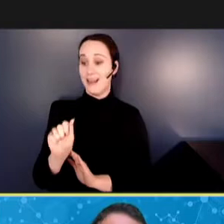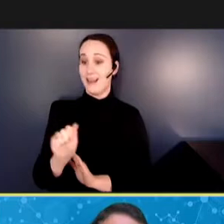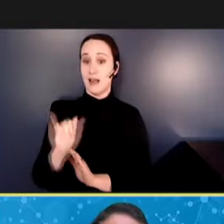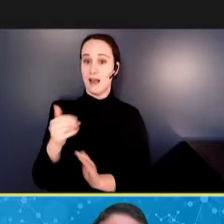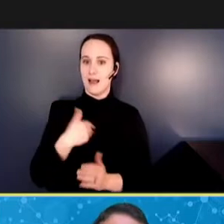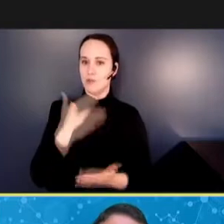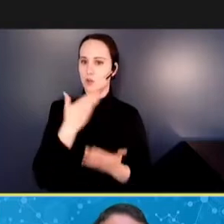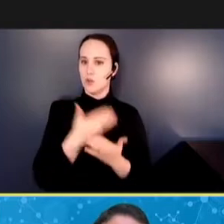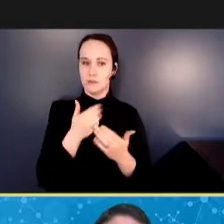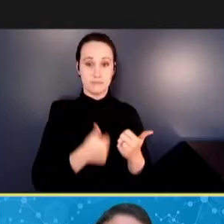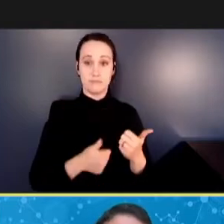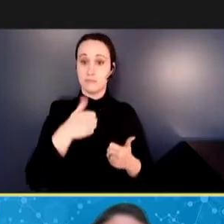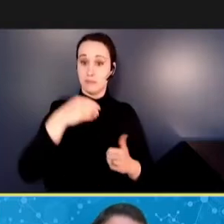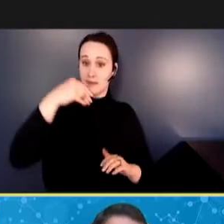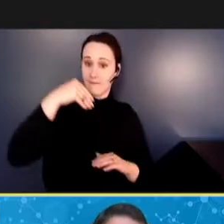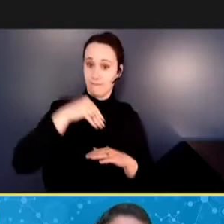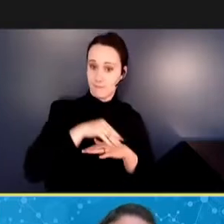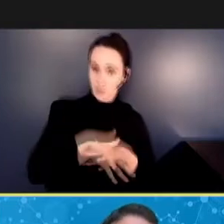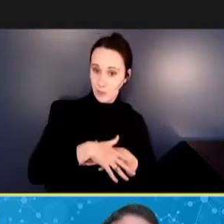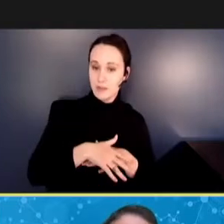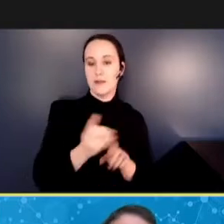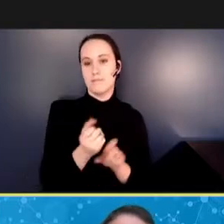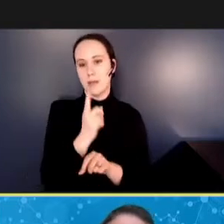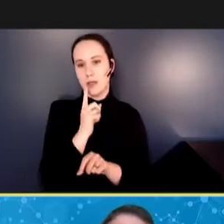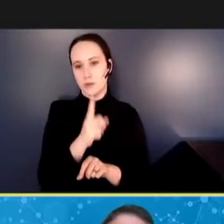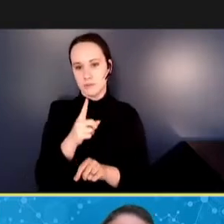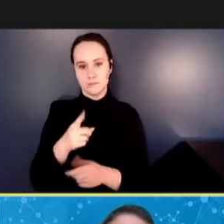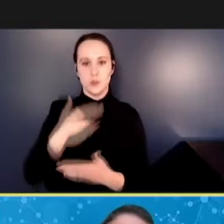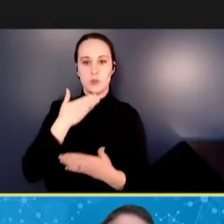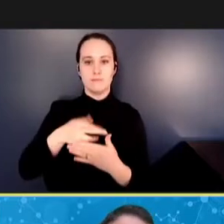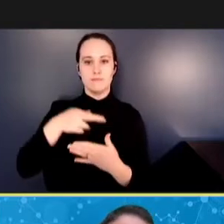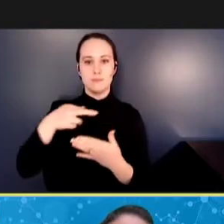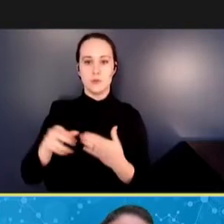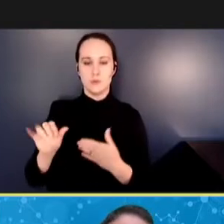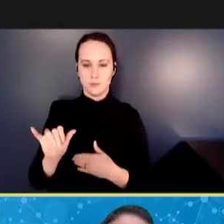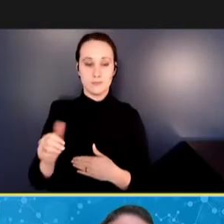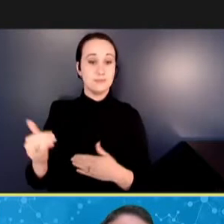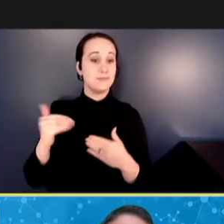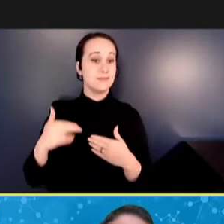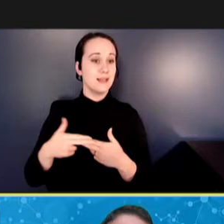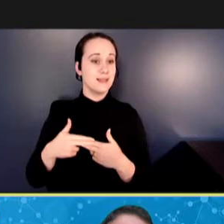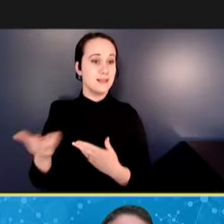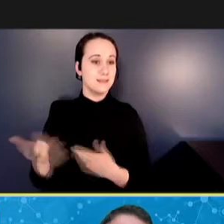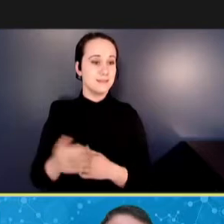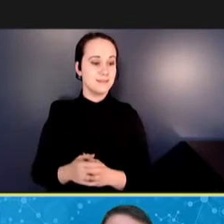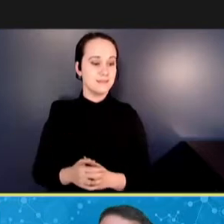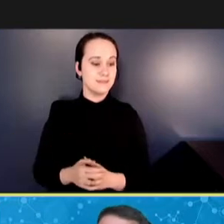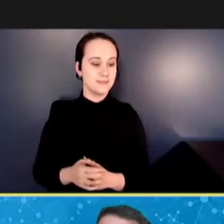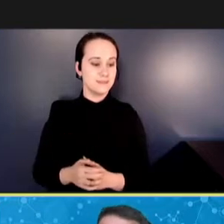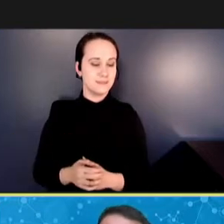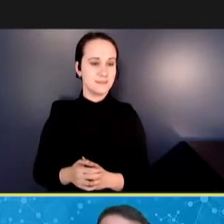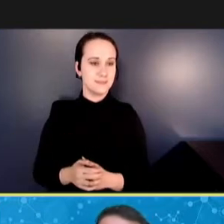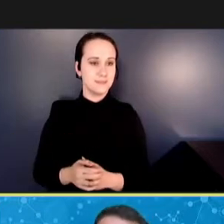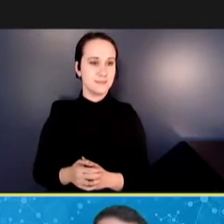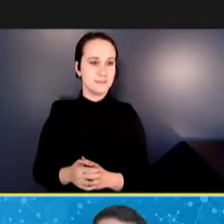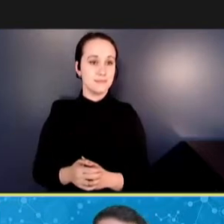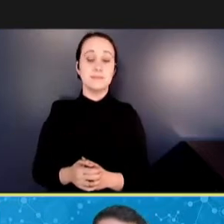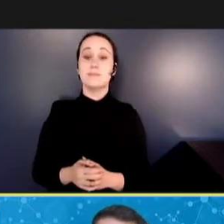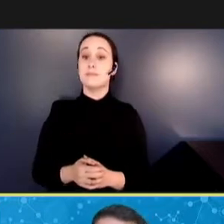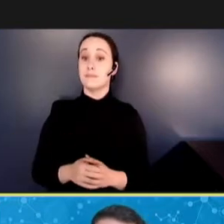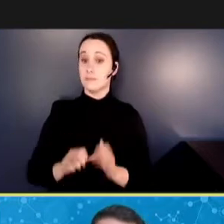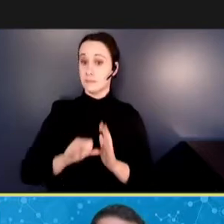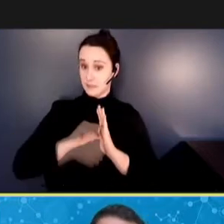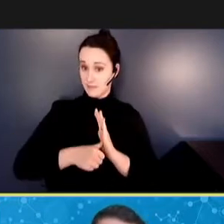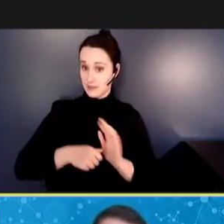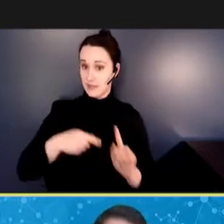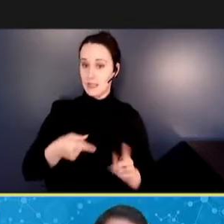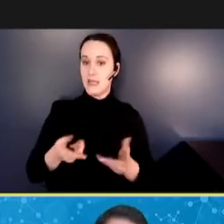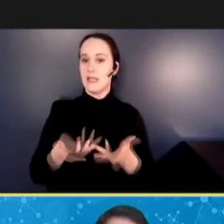decision consequence is high as well. Now, I want to emphasize engagement is key here.